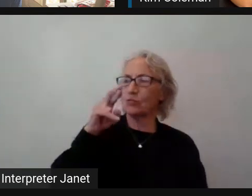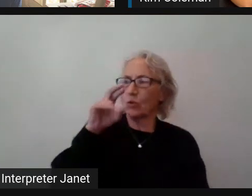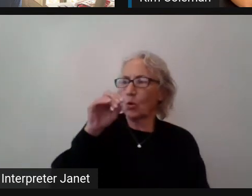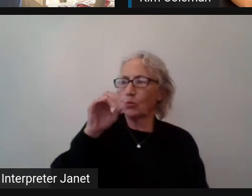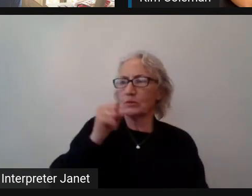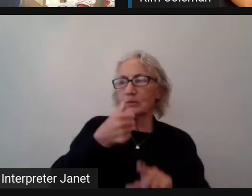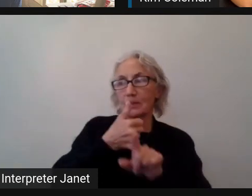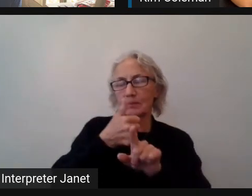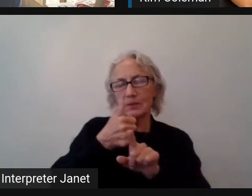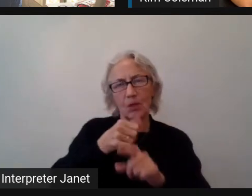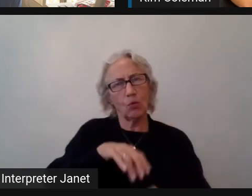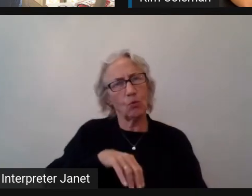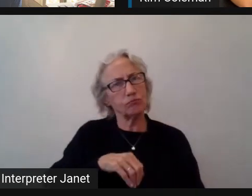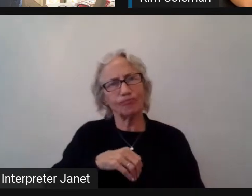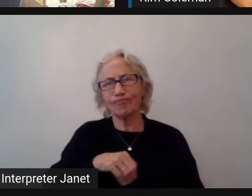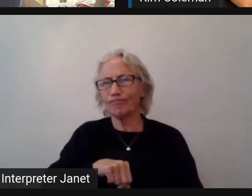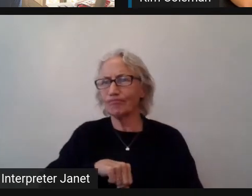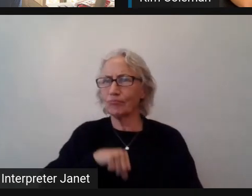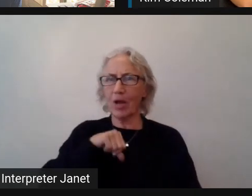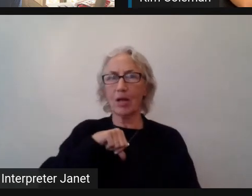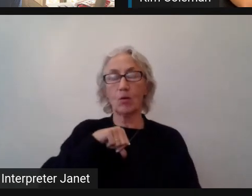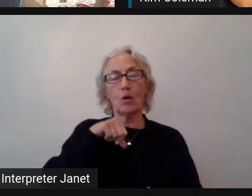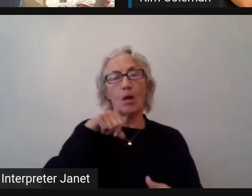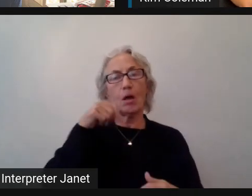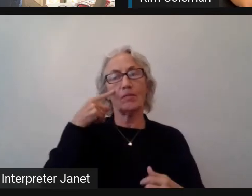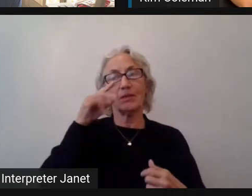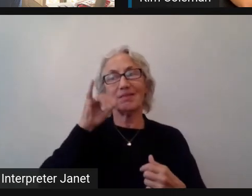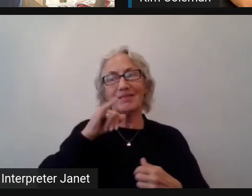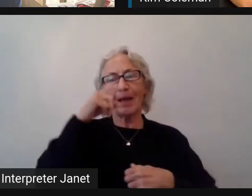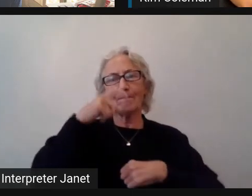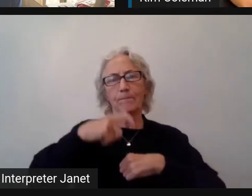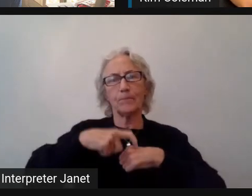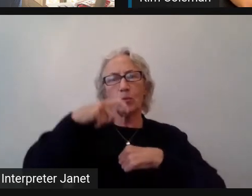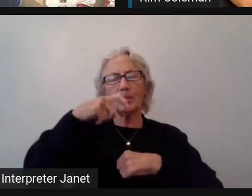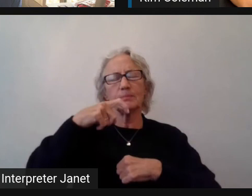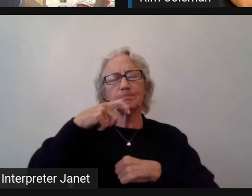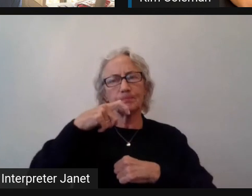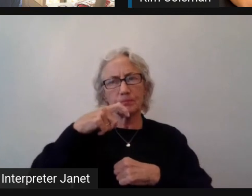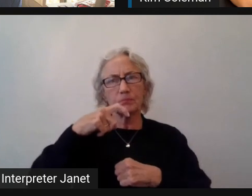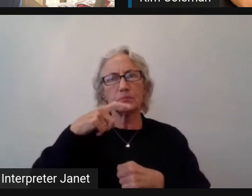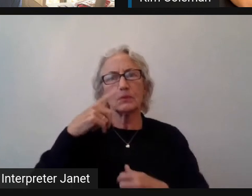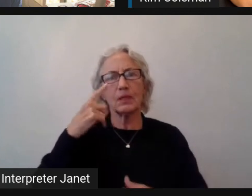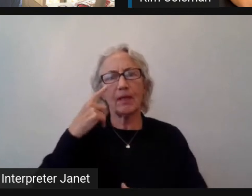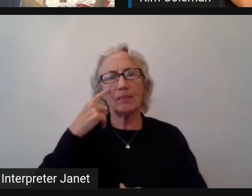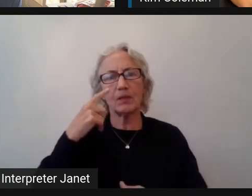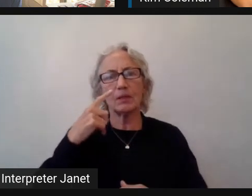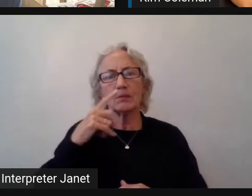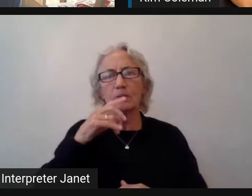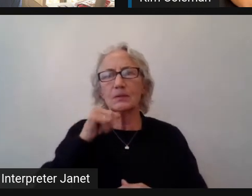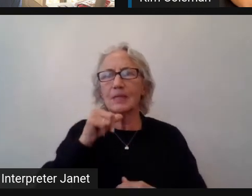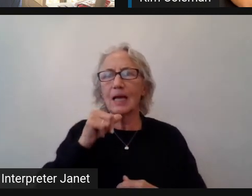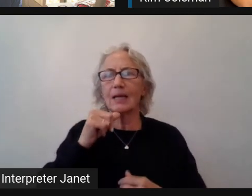I think at that moment, it was something extra that you Joomla had